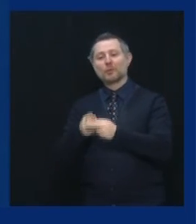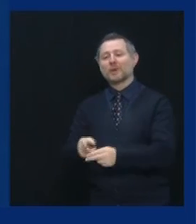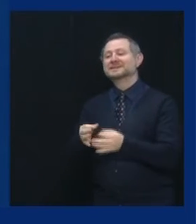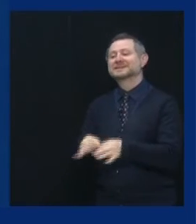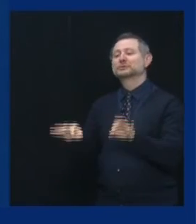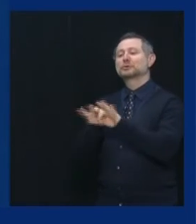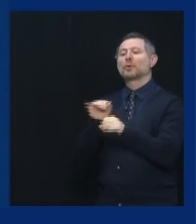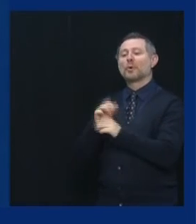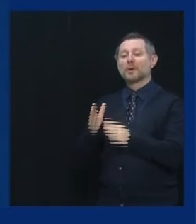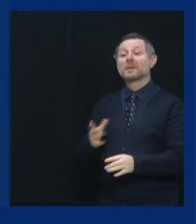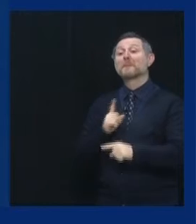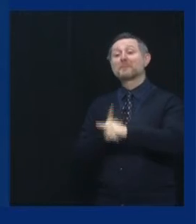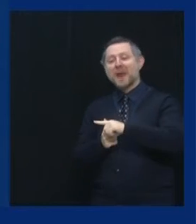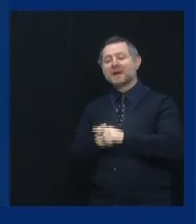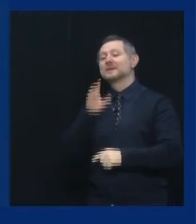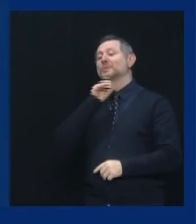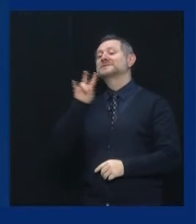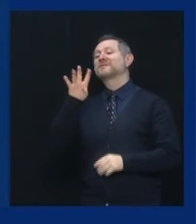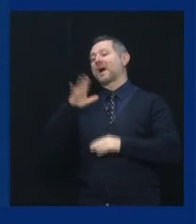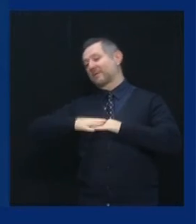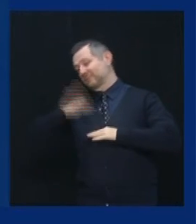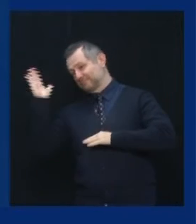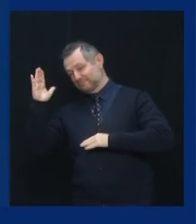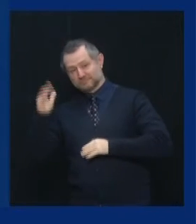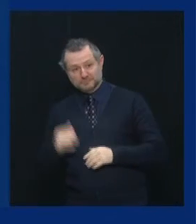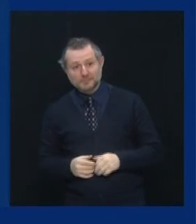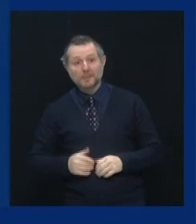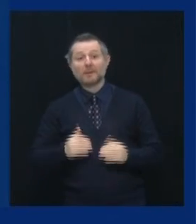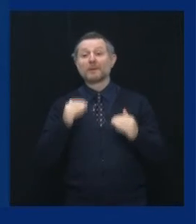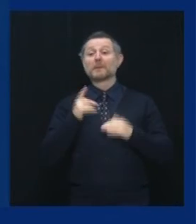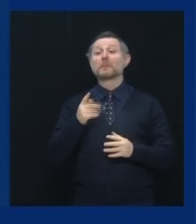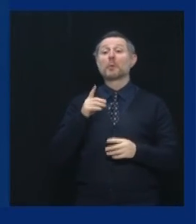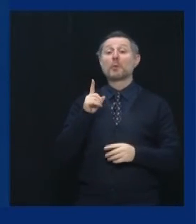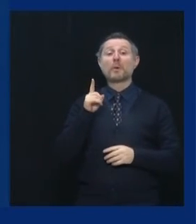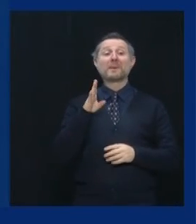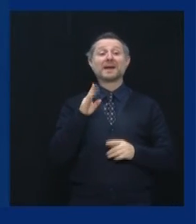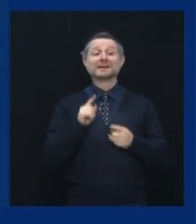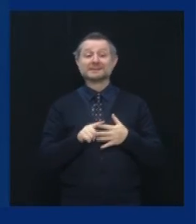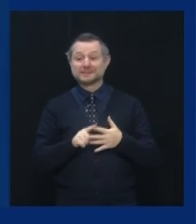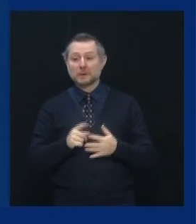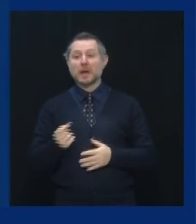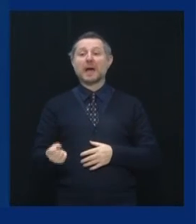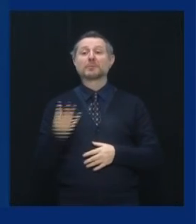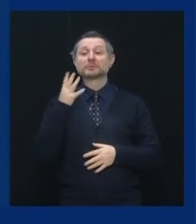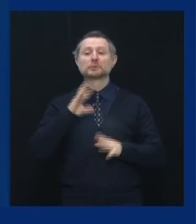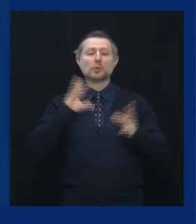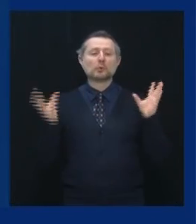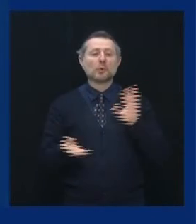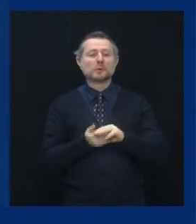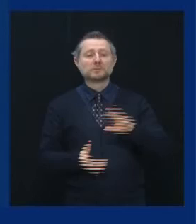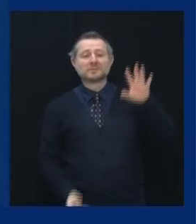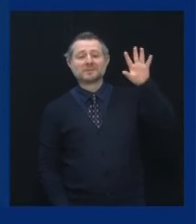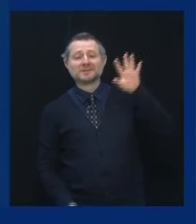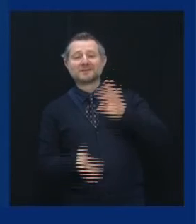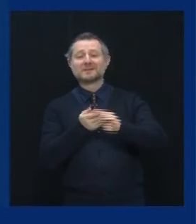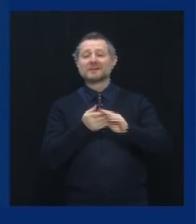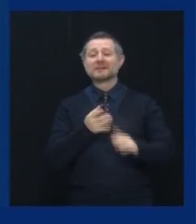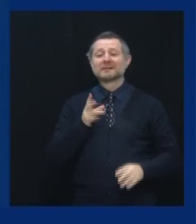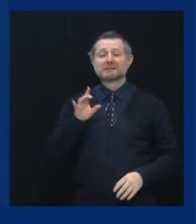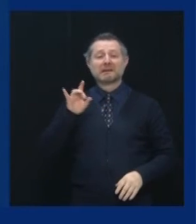THAT IS WHAT WE'RE DOING NOW. 1-B ARE THE ESSENTIAL WORKERS